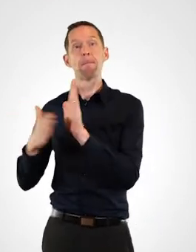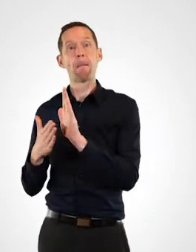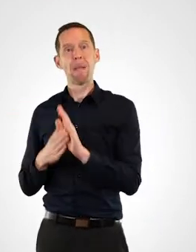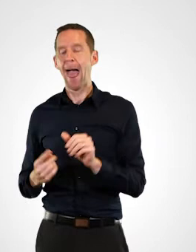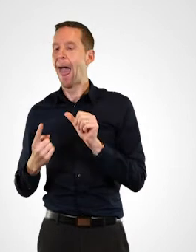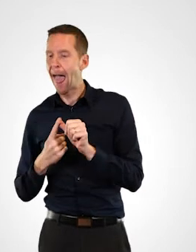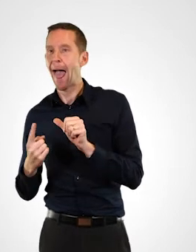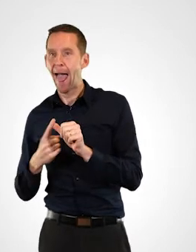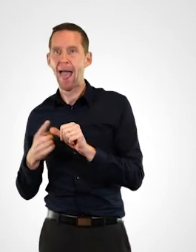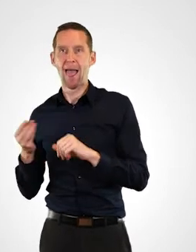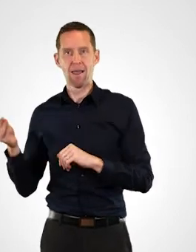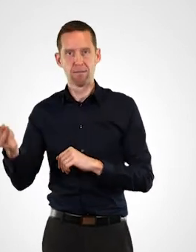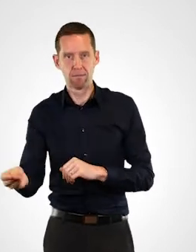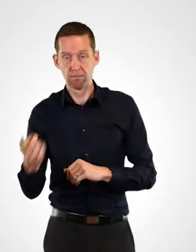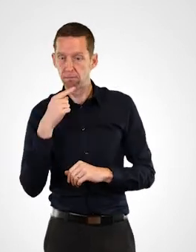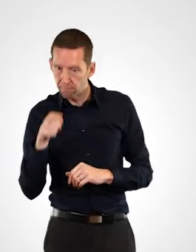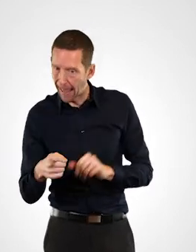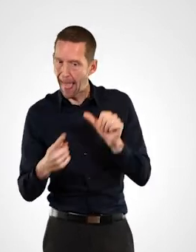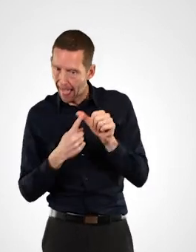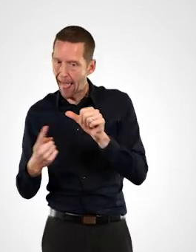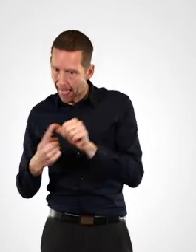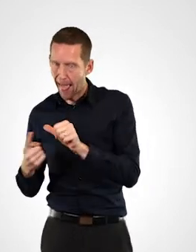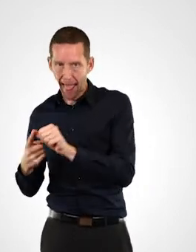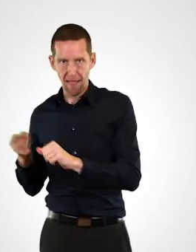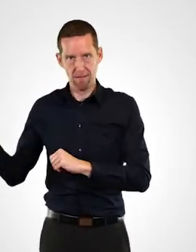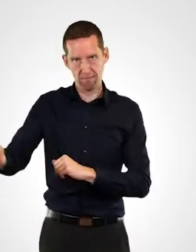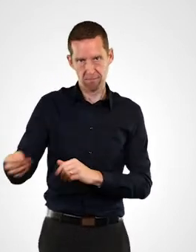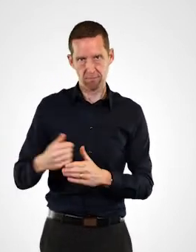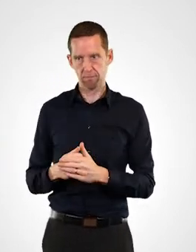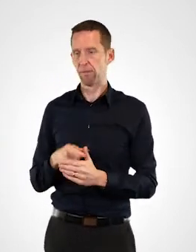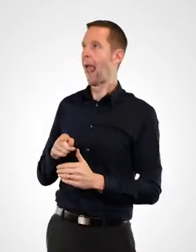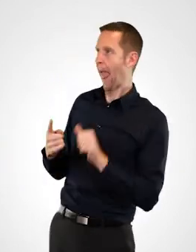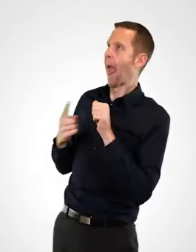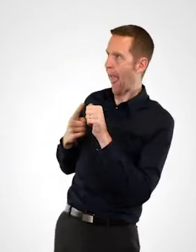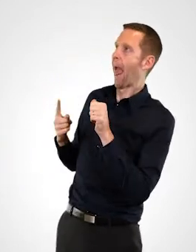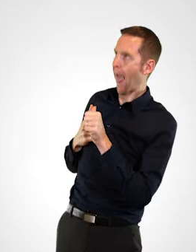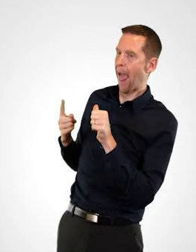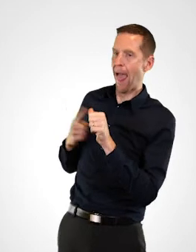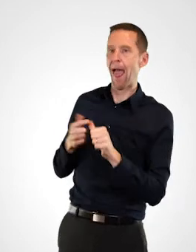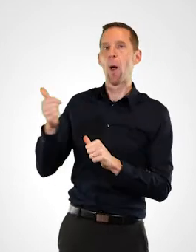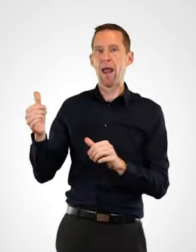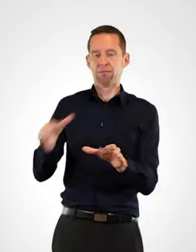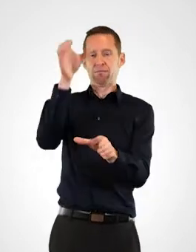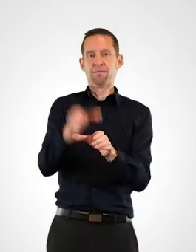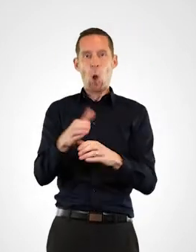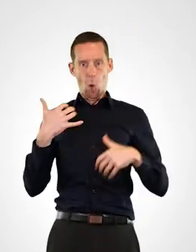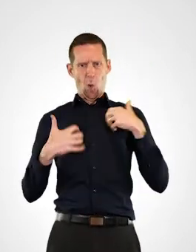"A a a". Say "a a a". "A a a". Okay.